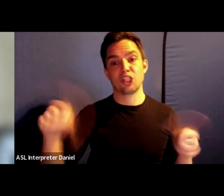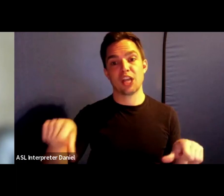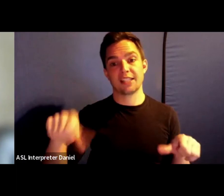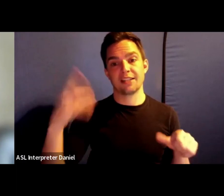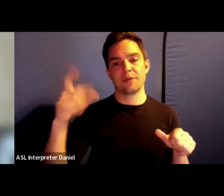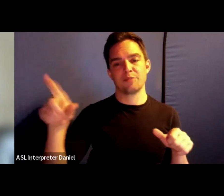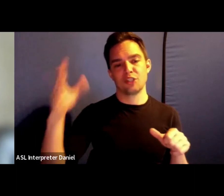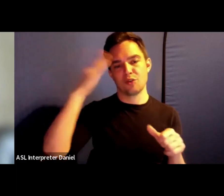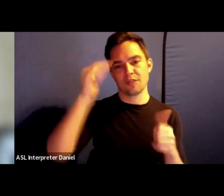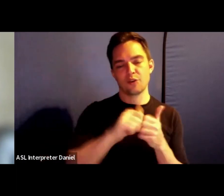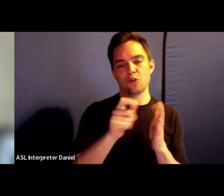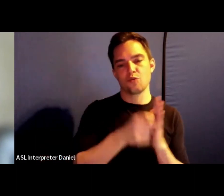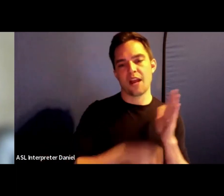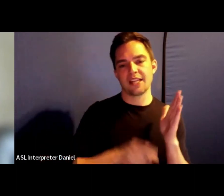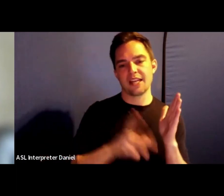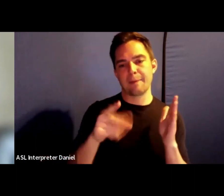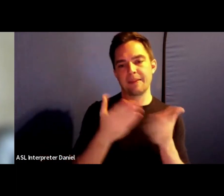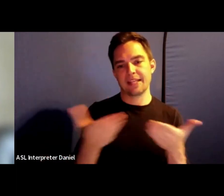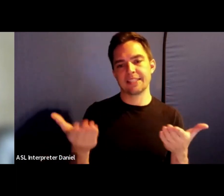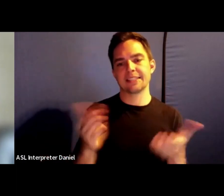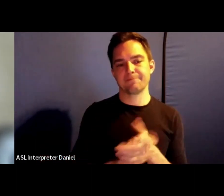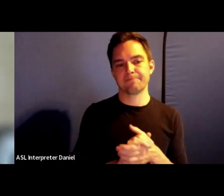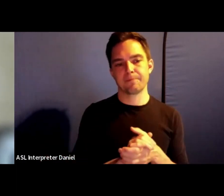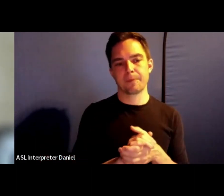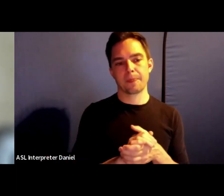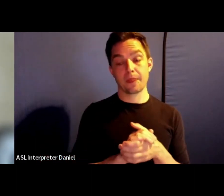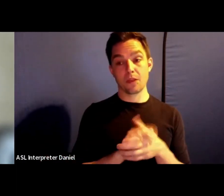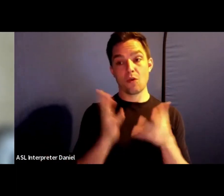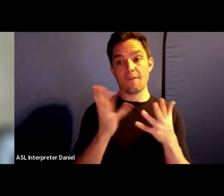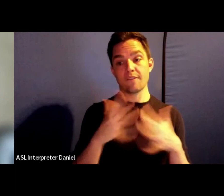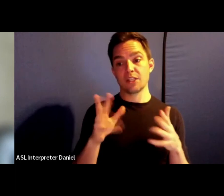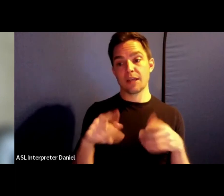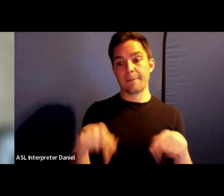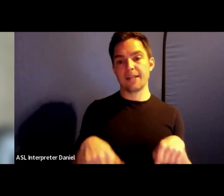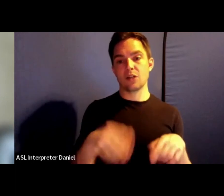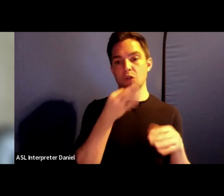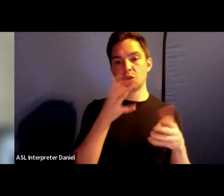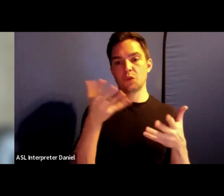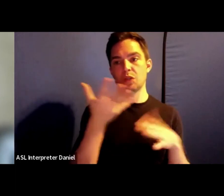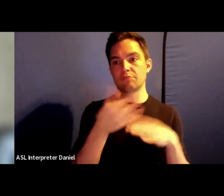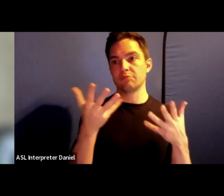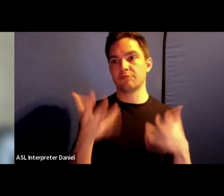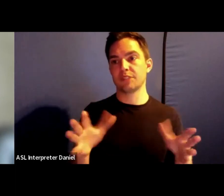to write things out. So I'm finishing up here. I have well I